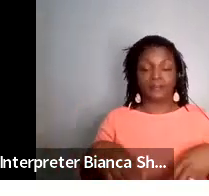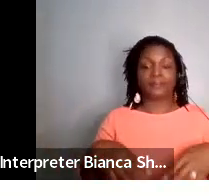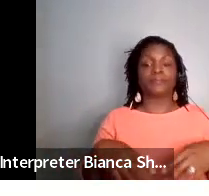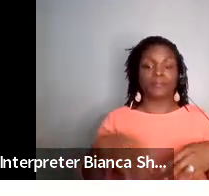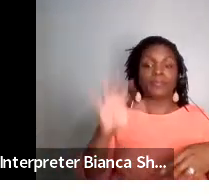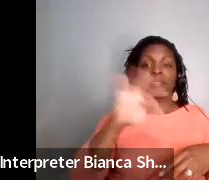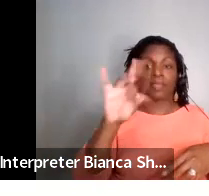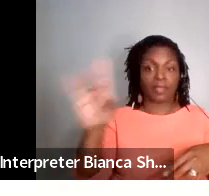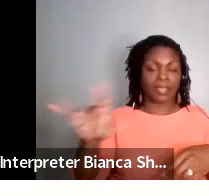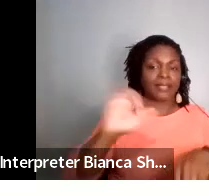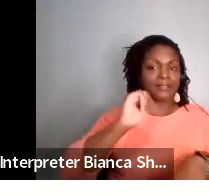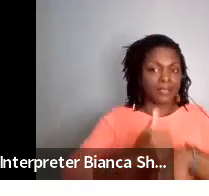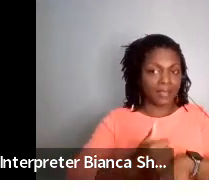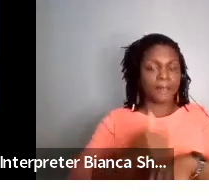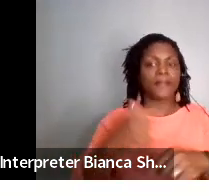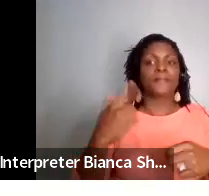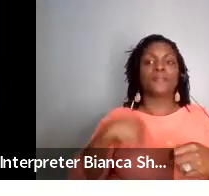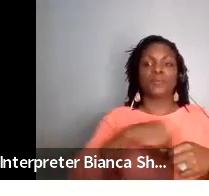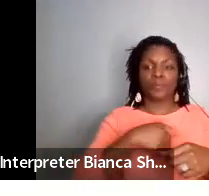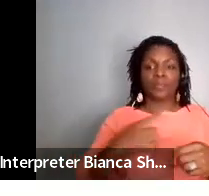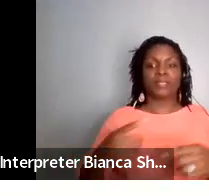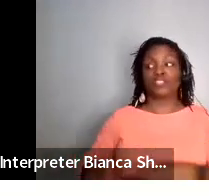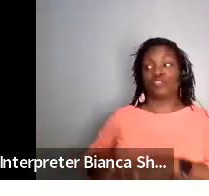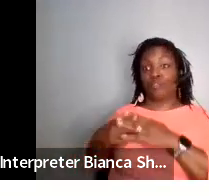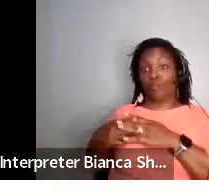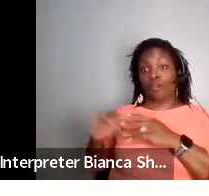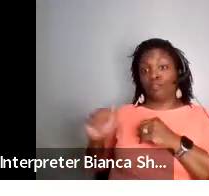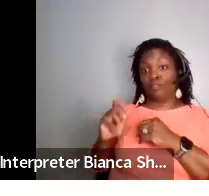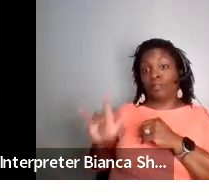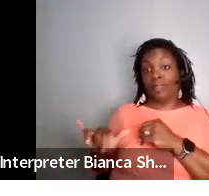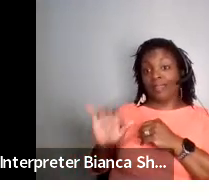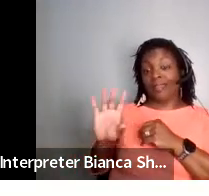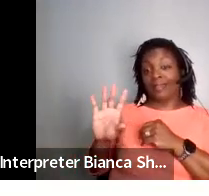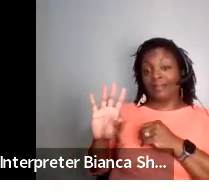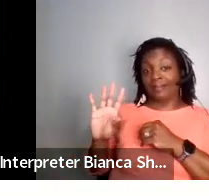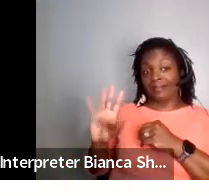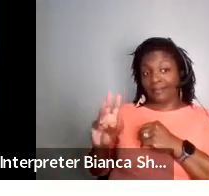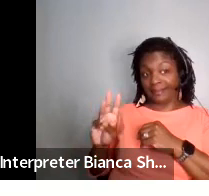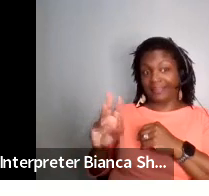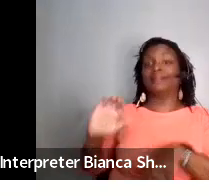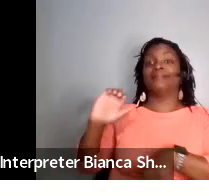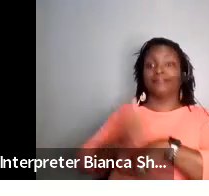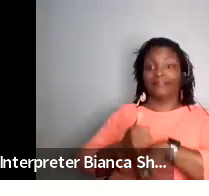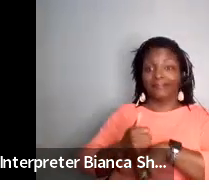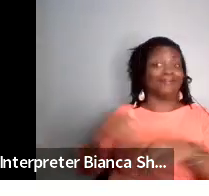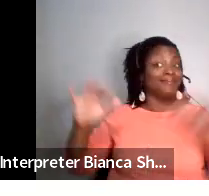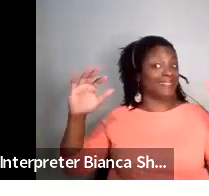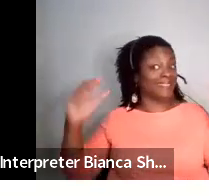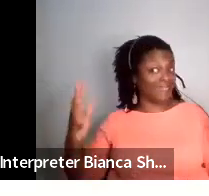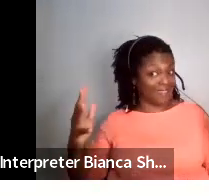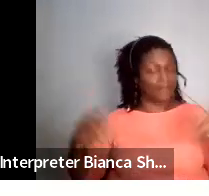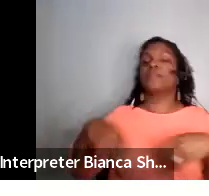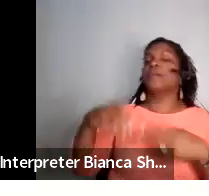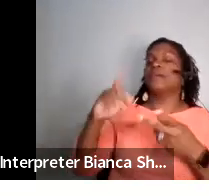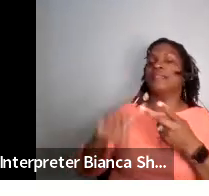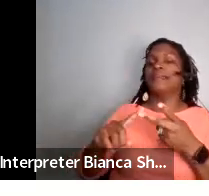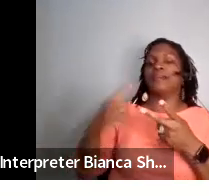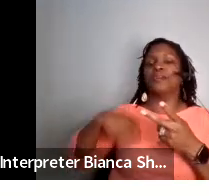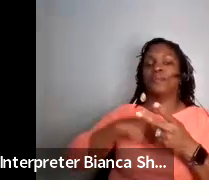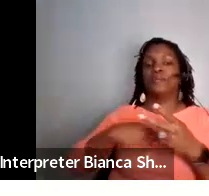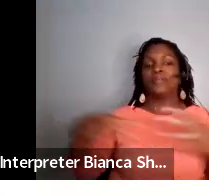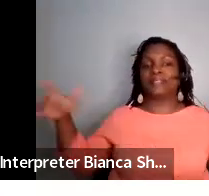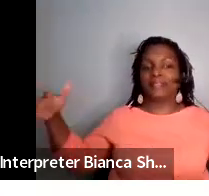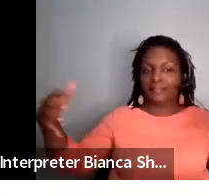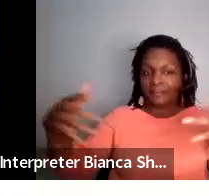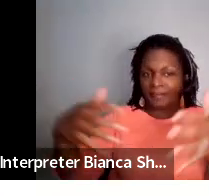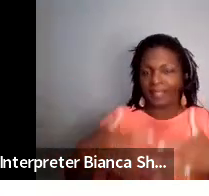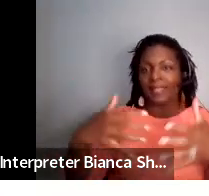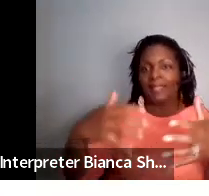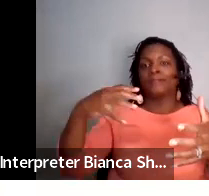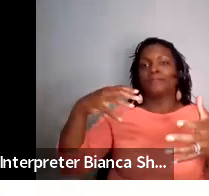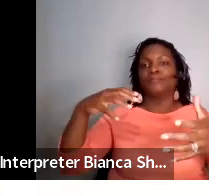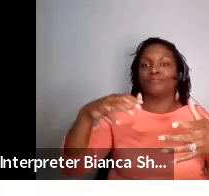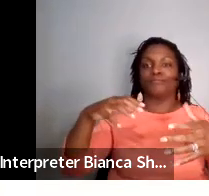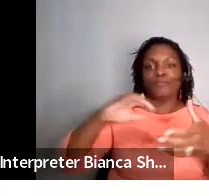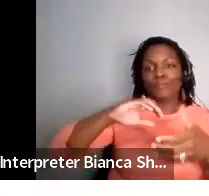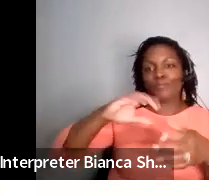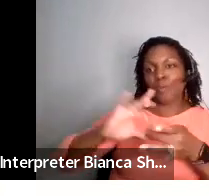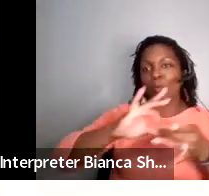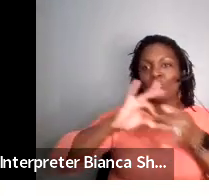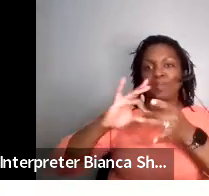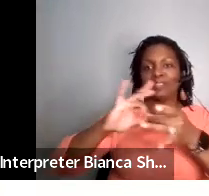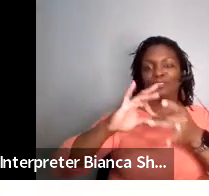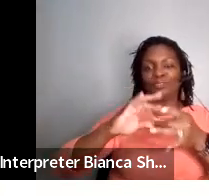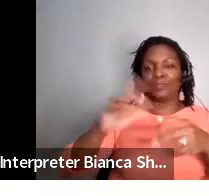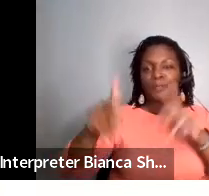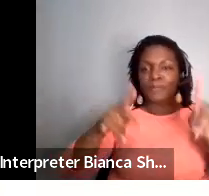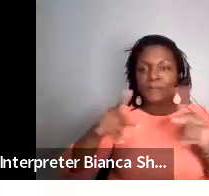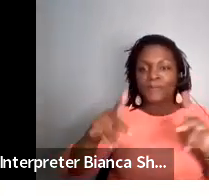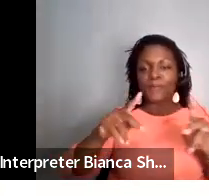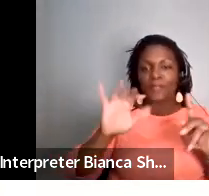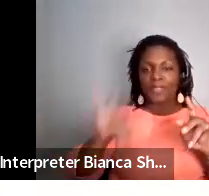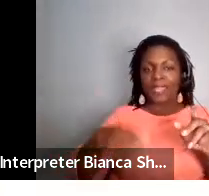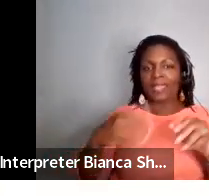So we implemented on July sixteenth. so jay for that we developed and facilitated a coalition of diverse key stakeholders to help inform the development of our 9 8 8 statewide